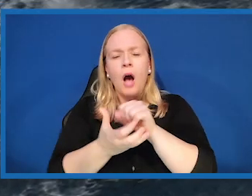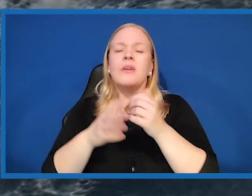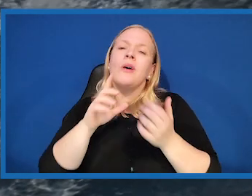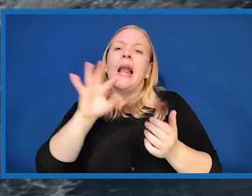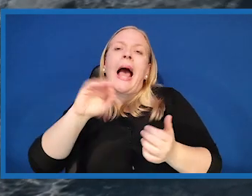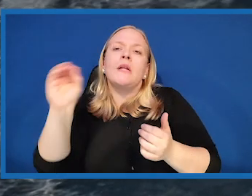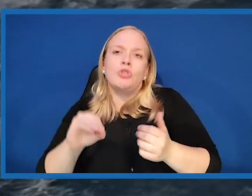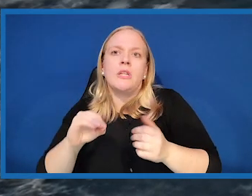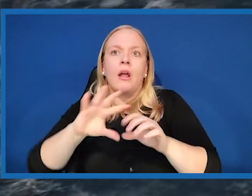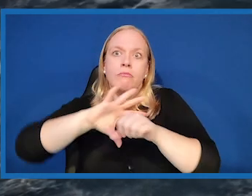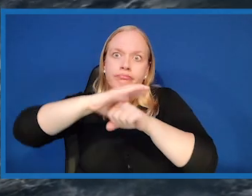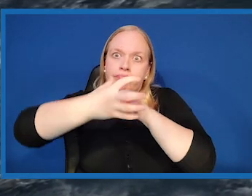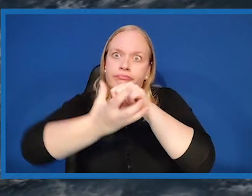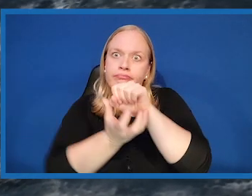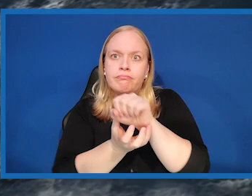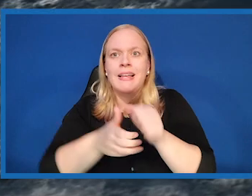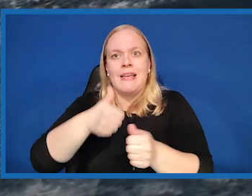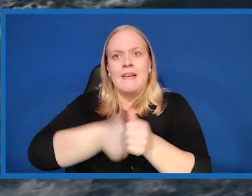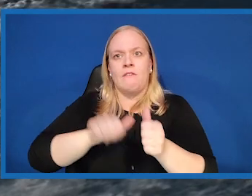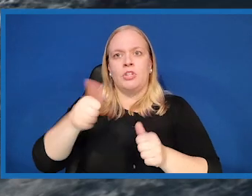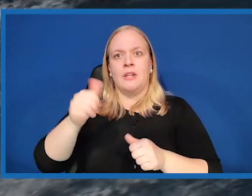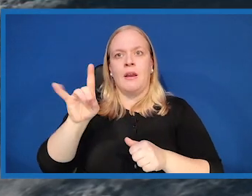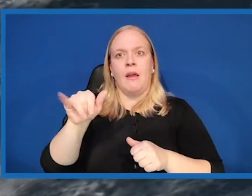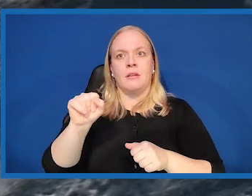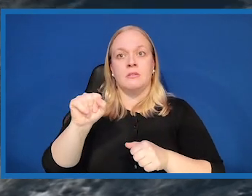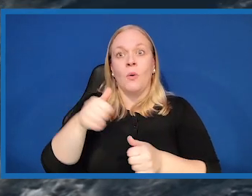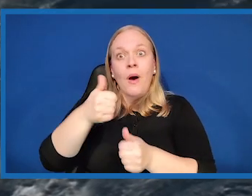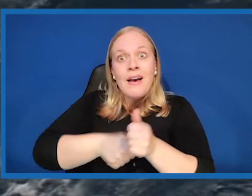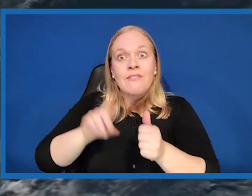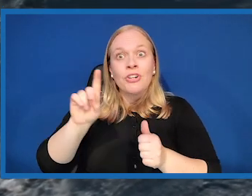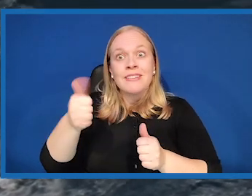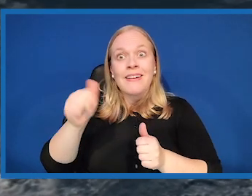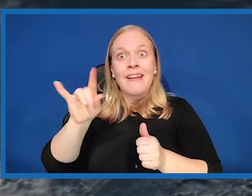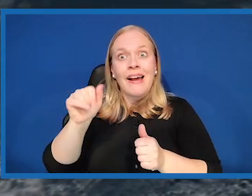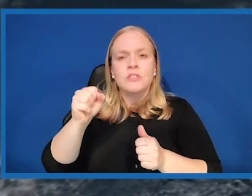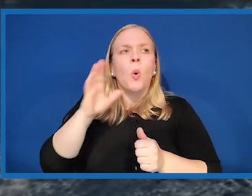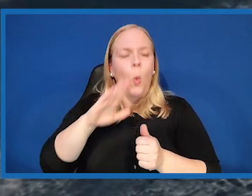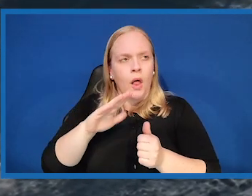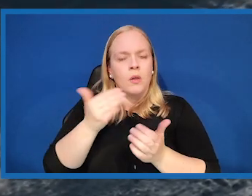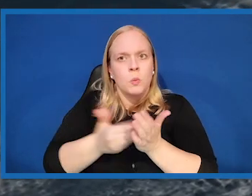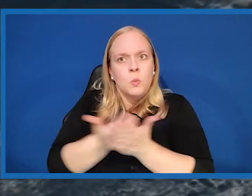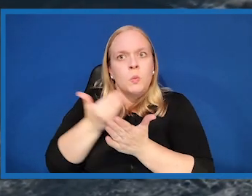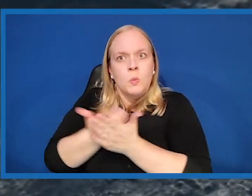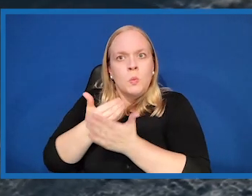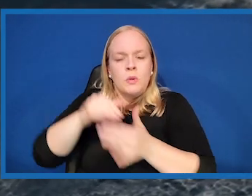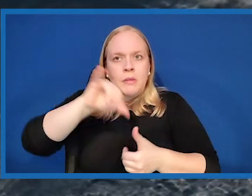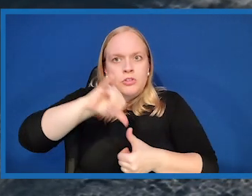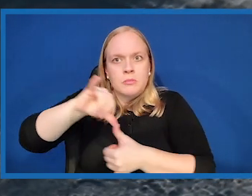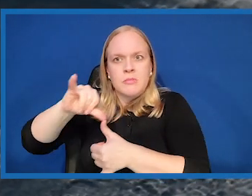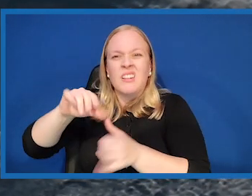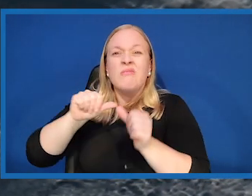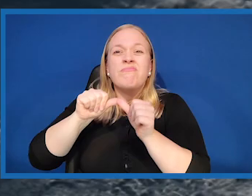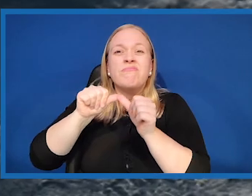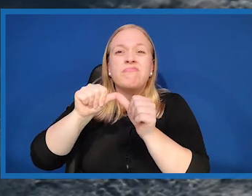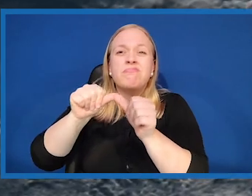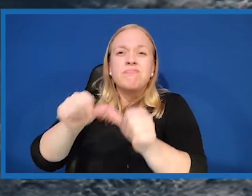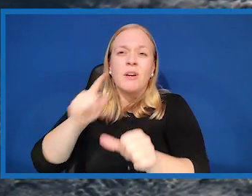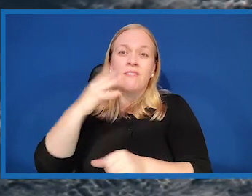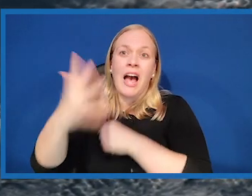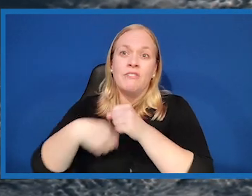TO GET THIS DATA POINT EVERY, UH, TEN DAYS FOR A DURATION OF THE MISSION WHICH IS FIVE YEARS, UNTIL THE NEXT SATELLITE GOES AND IT'S GONNA BE FIVE YEARS